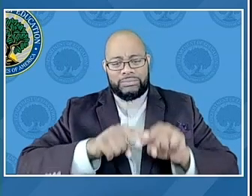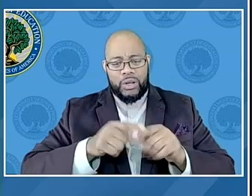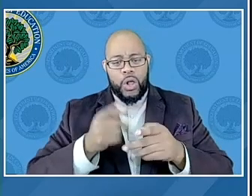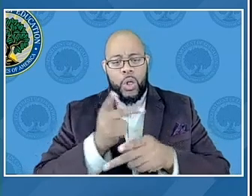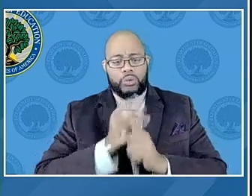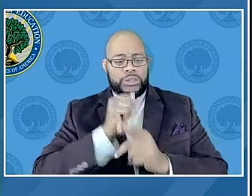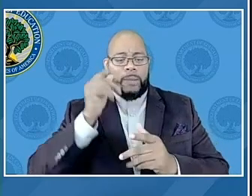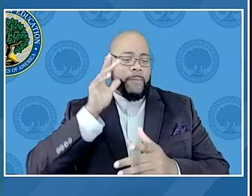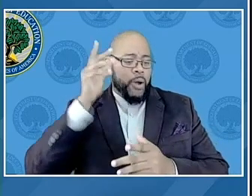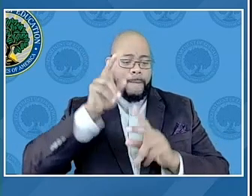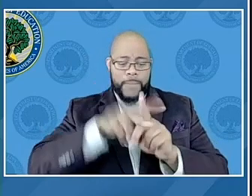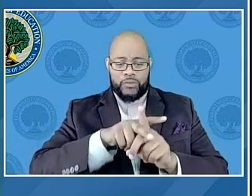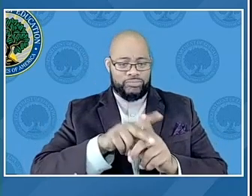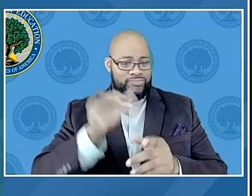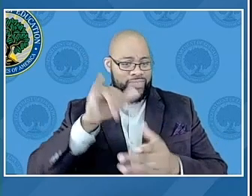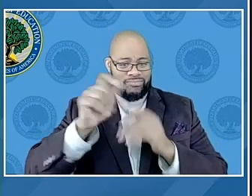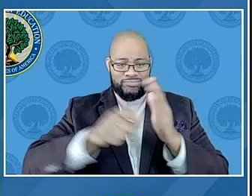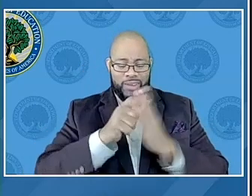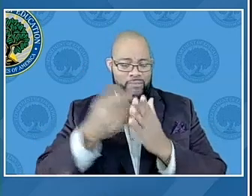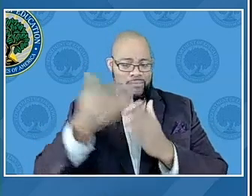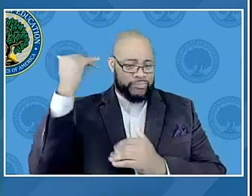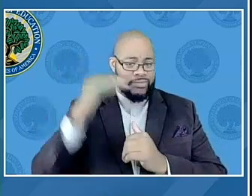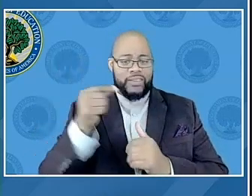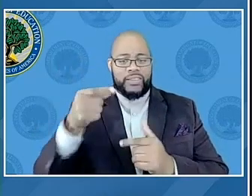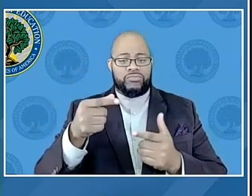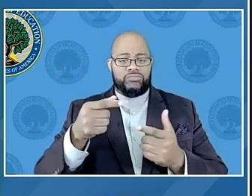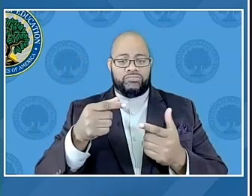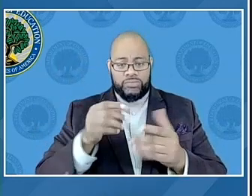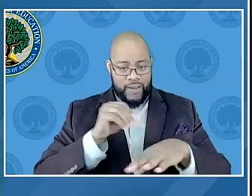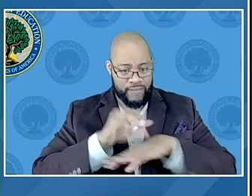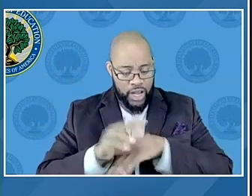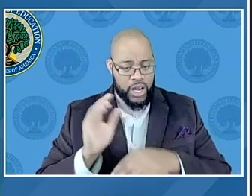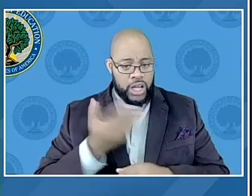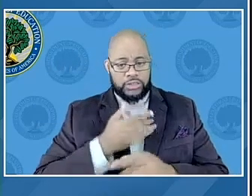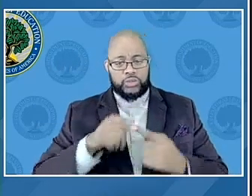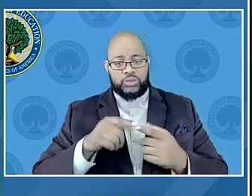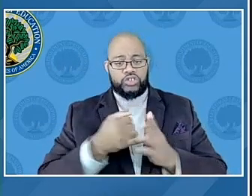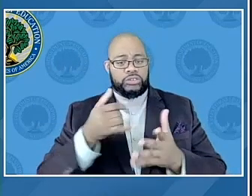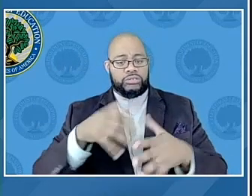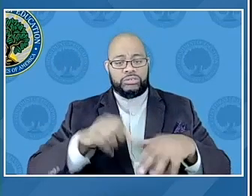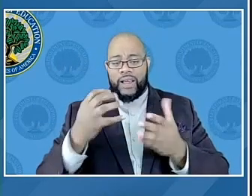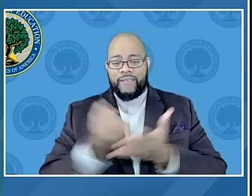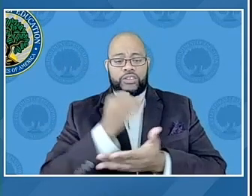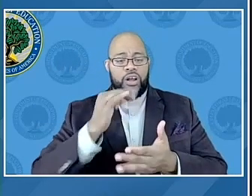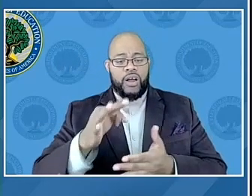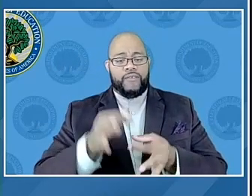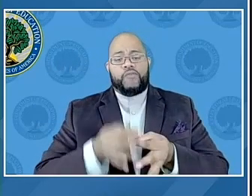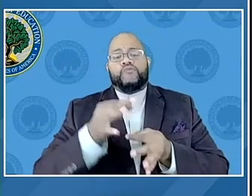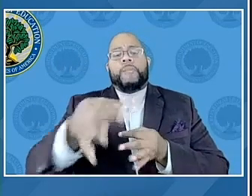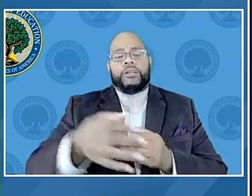loans back then. And they strongly advised us to just take advantage of forbearances, which we had to